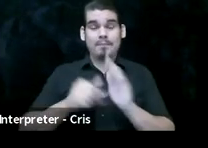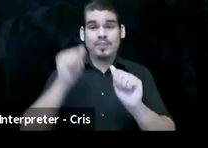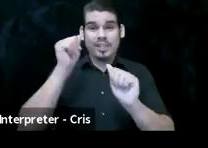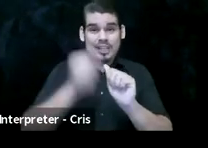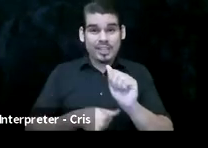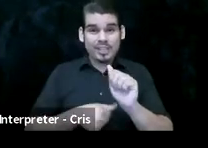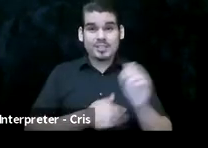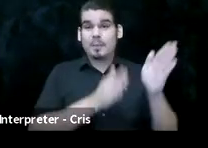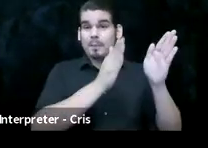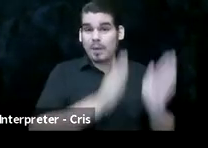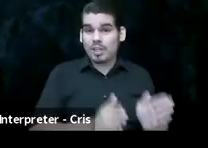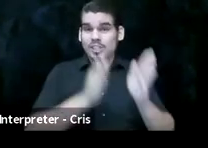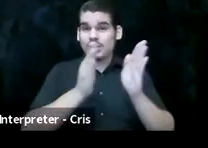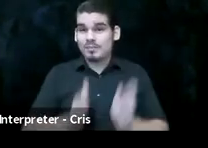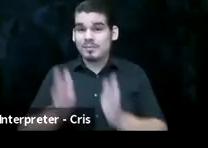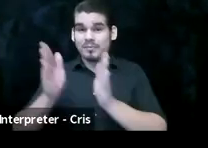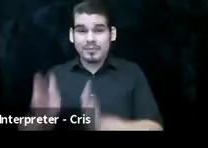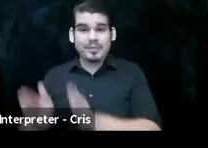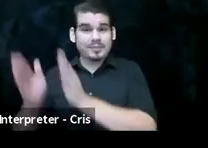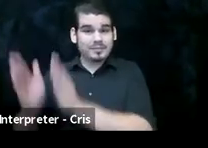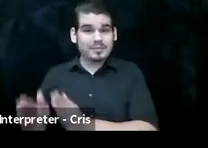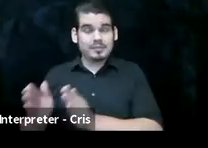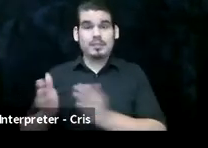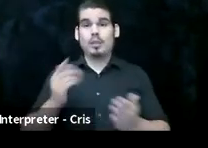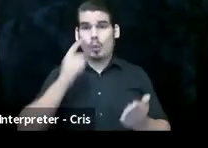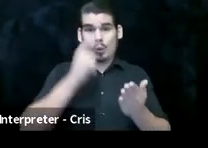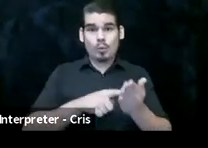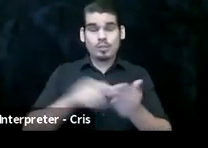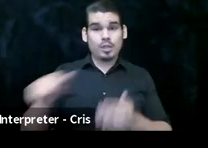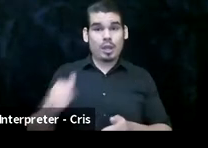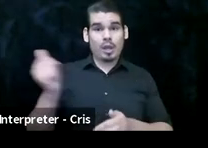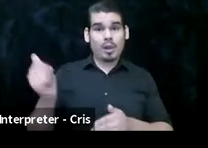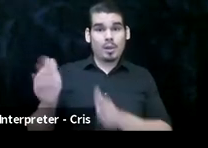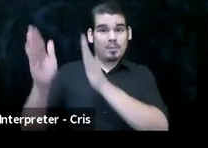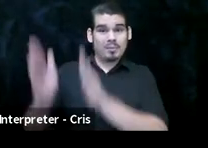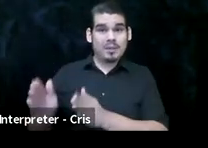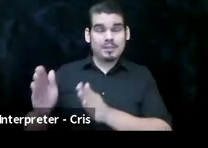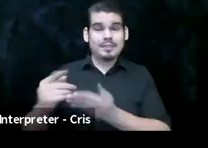RAD Region II: Let someone else talk if you notice that there is a delegate who hasn't had a chance to speak direct the Chair to that delegate instead.